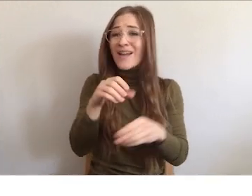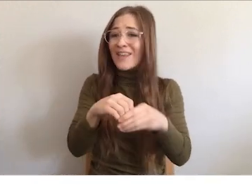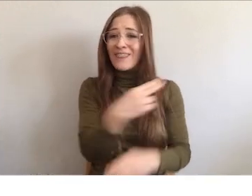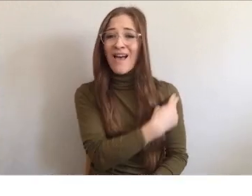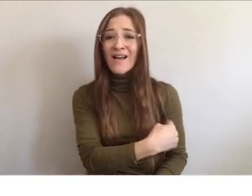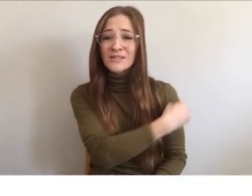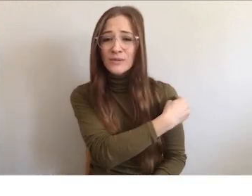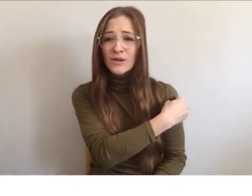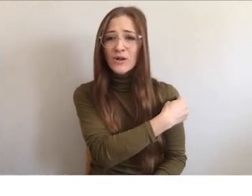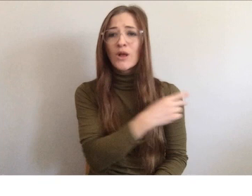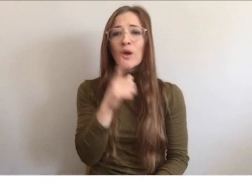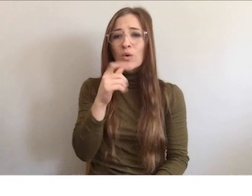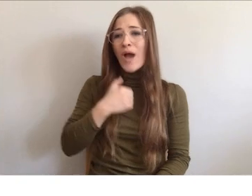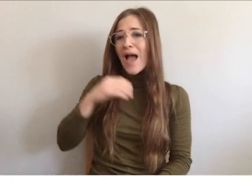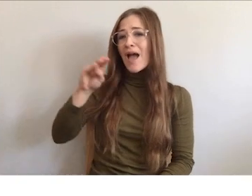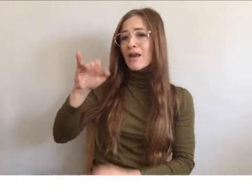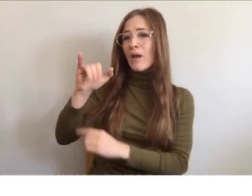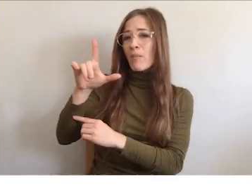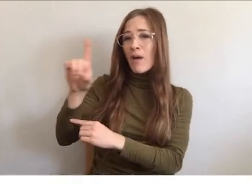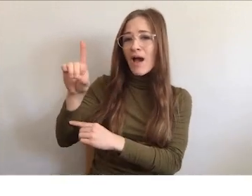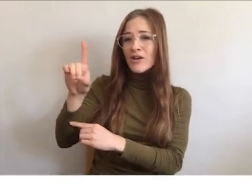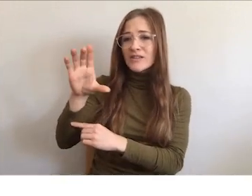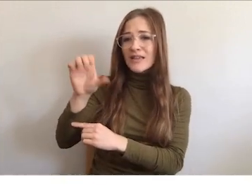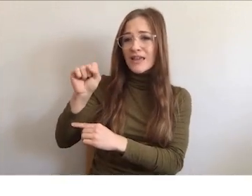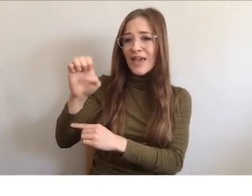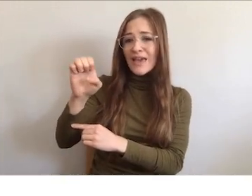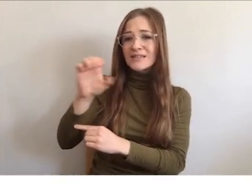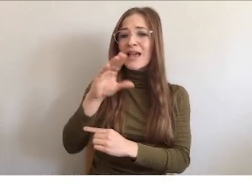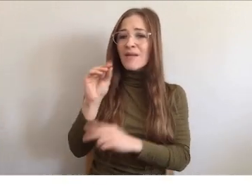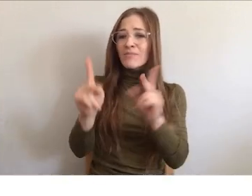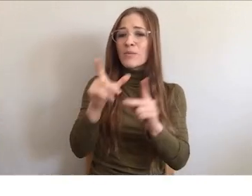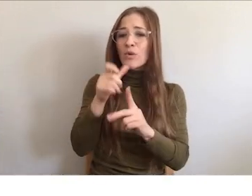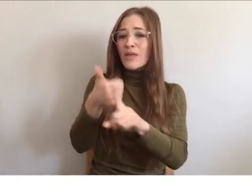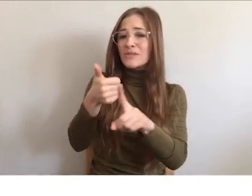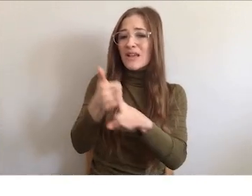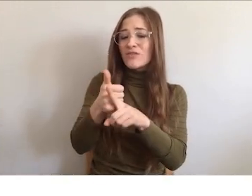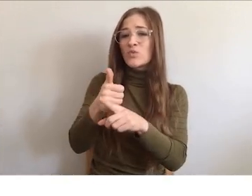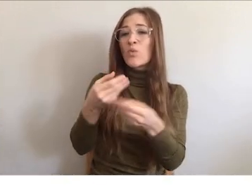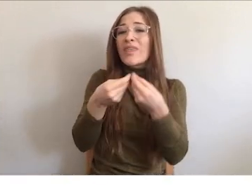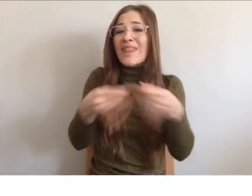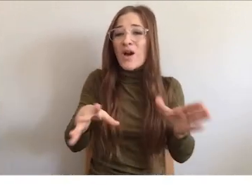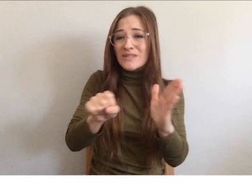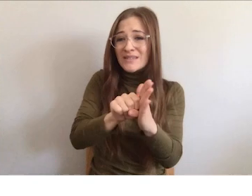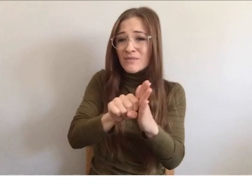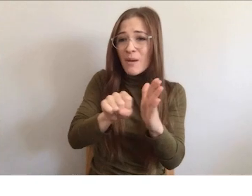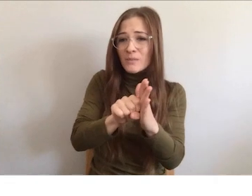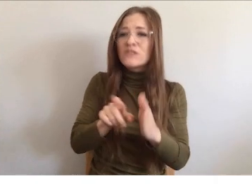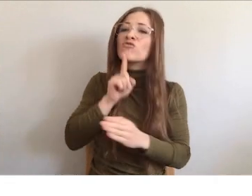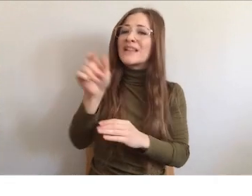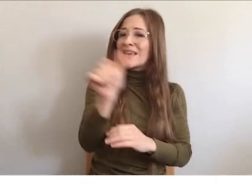weren't hospitalized who had initial mild case, even comes from people who were asymptomatic. So it's really